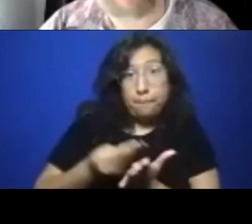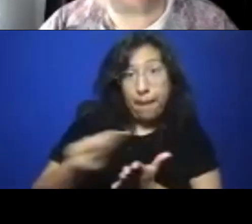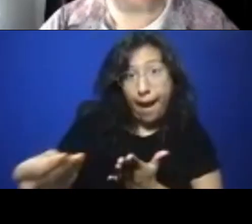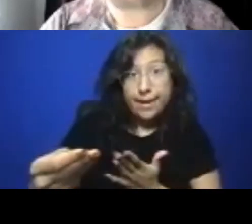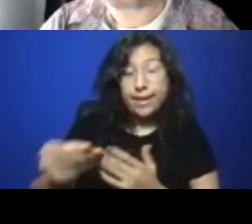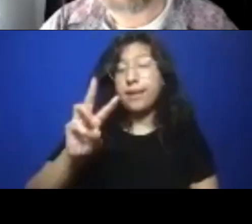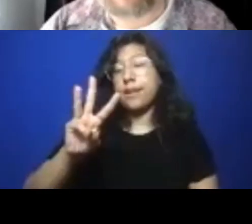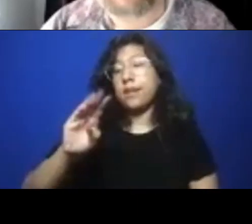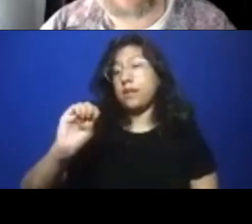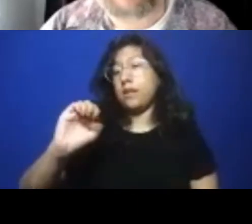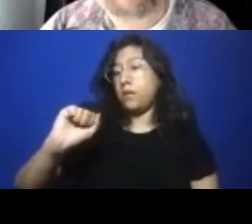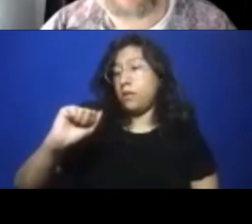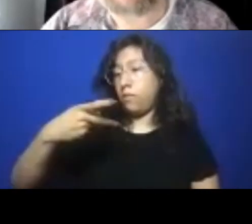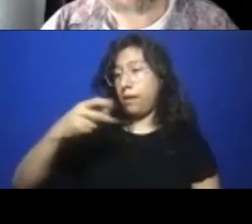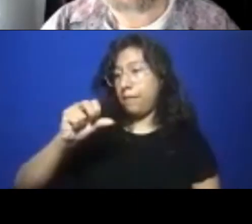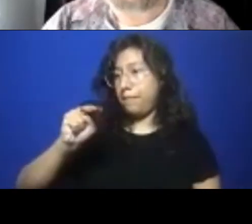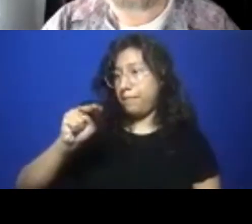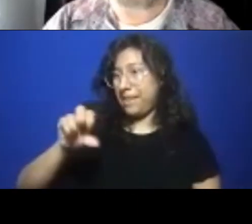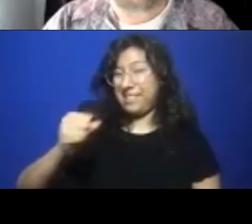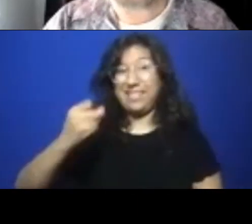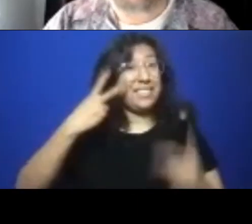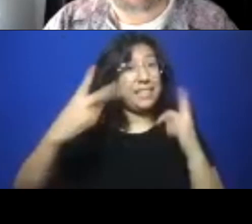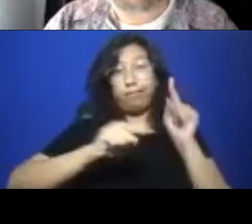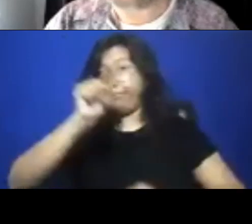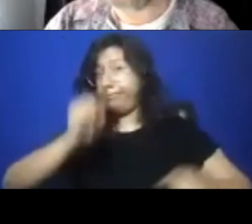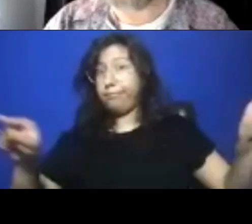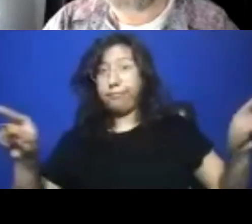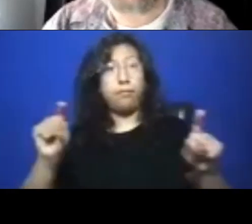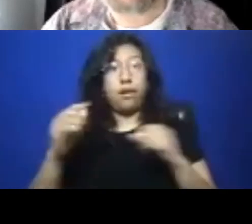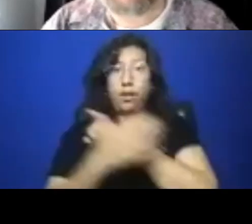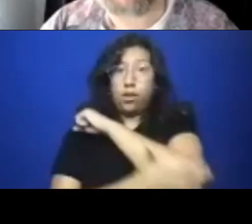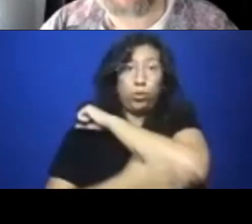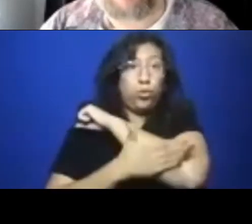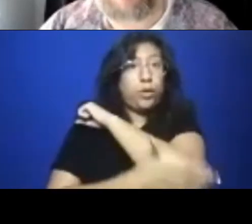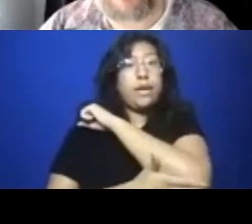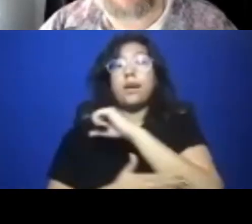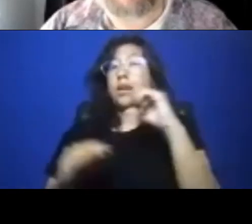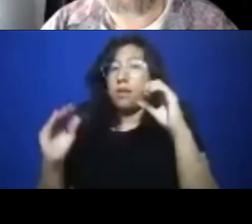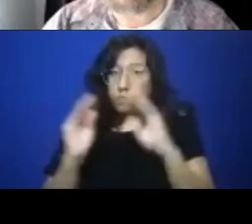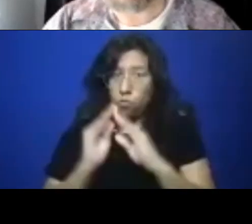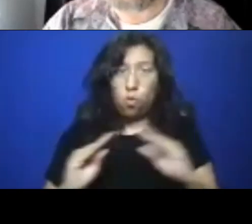And we've seen this across the country in the last many years where more and more and more people